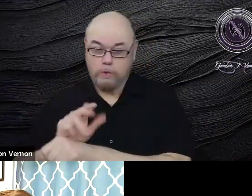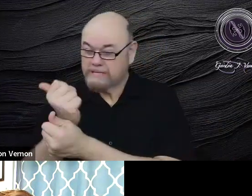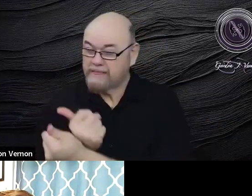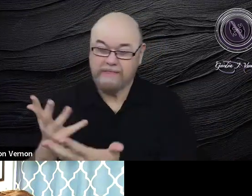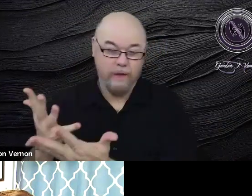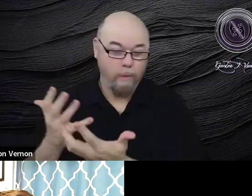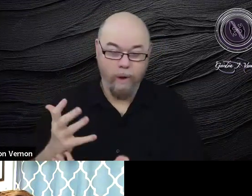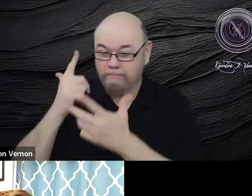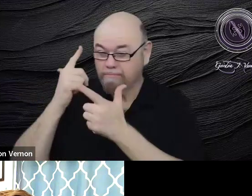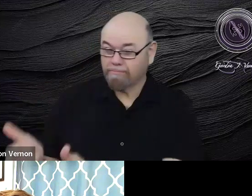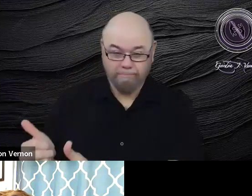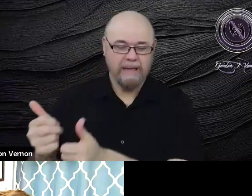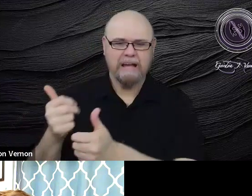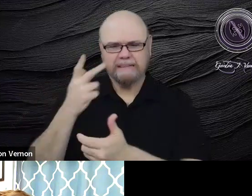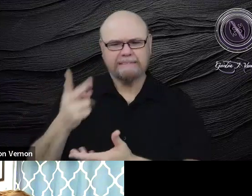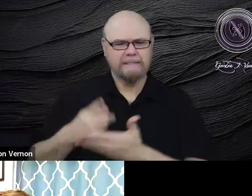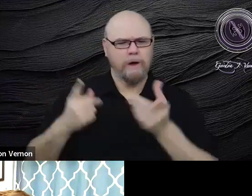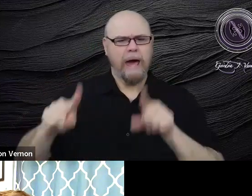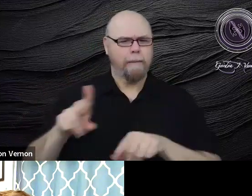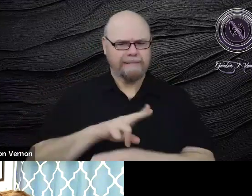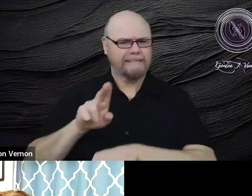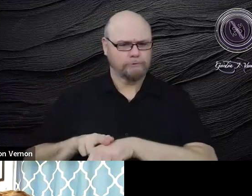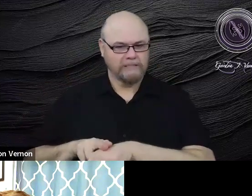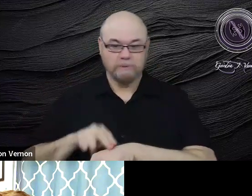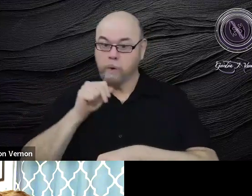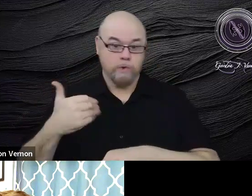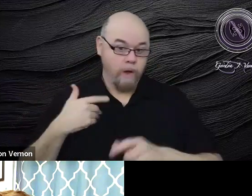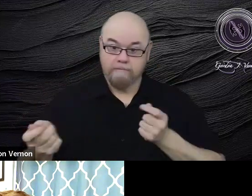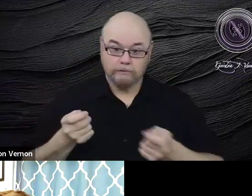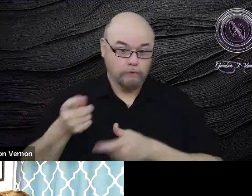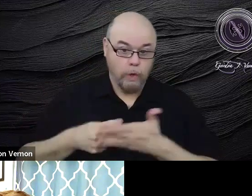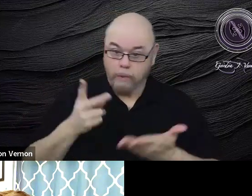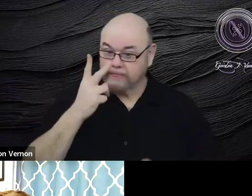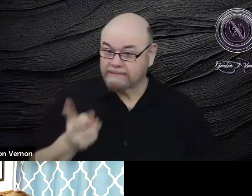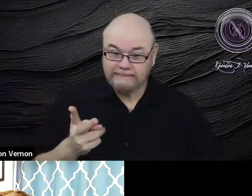task was wearing an EEG cap that also included a gyroscope.